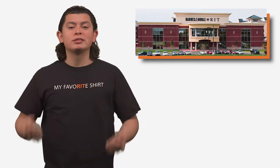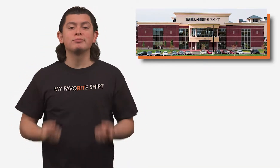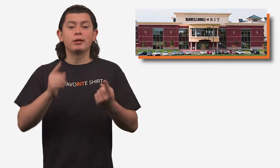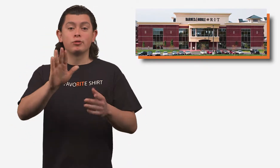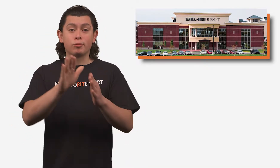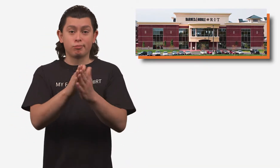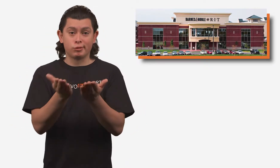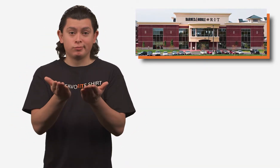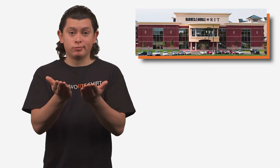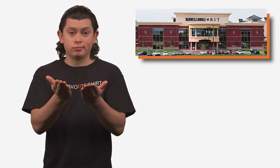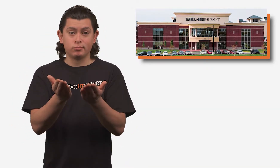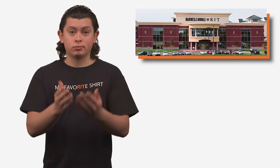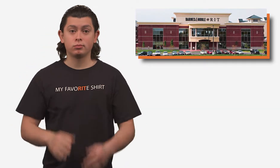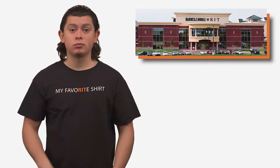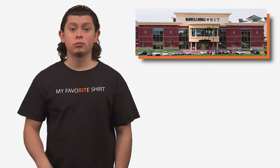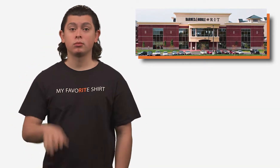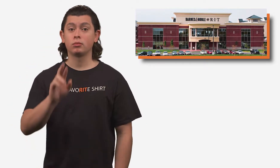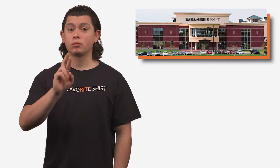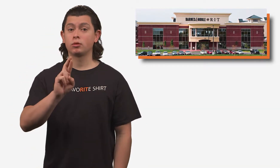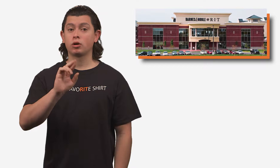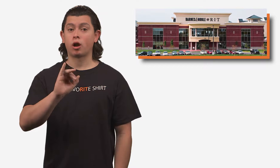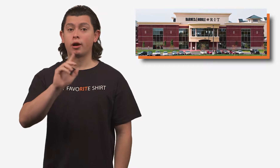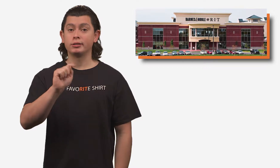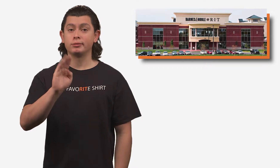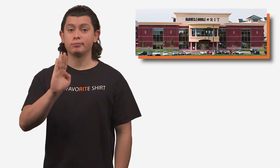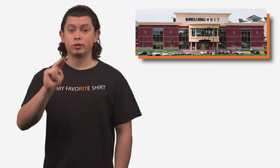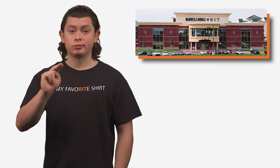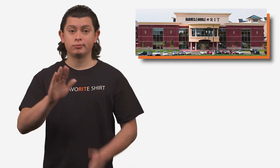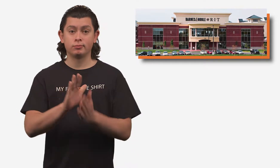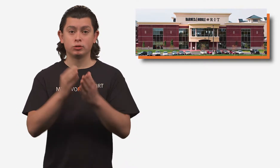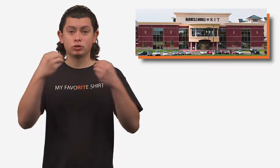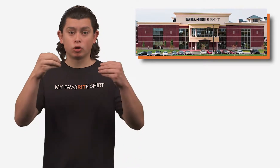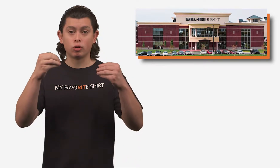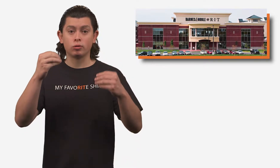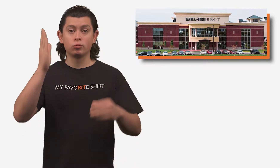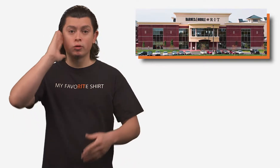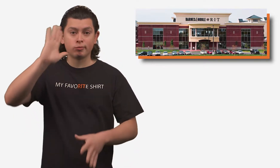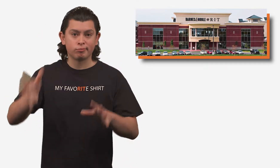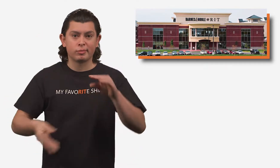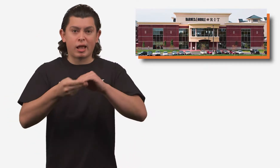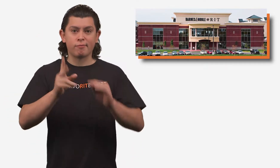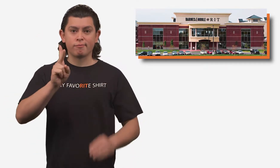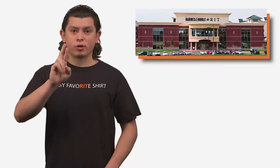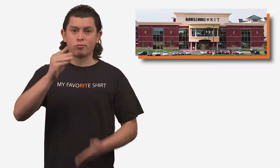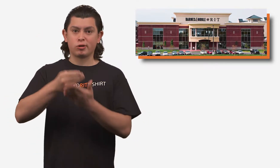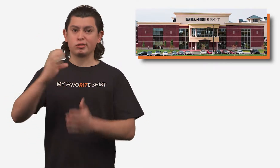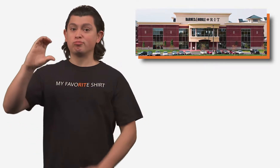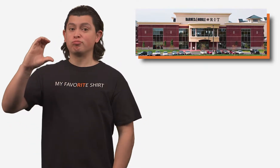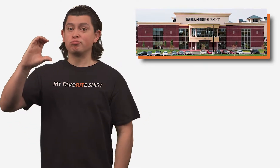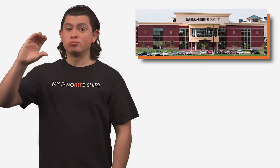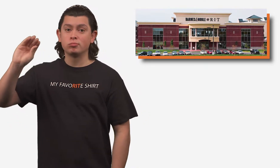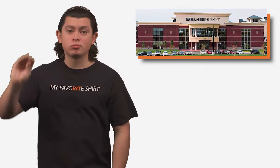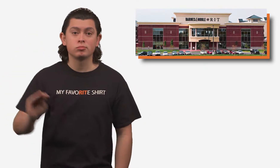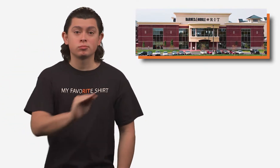HOW MUCH MONEY VR WILL SPEND ON YOUR BOOKS. RIT BARNES & NOBLE BOOKSTORE WILL ADD THE VR MONEY